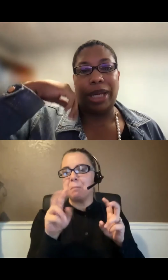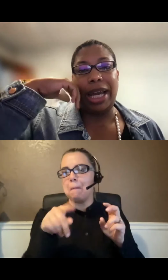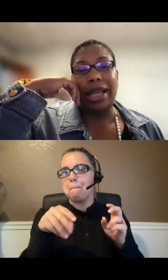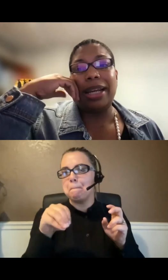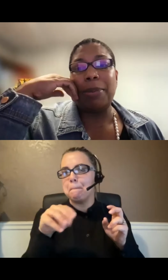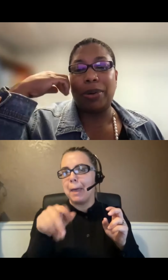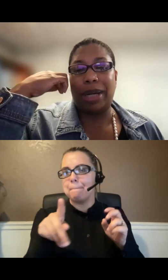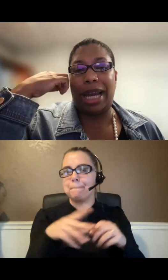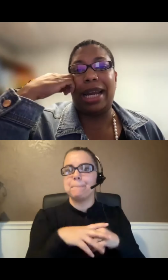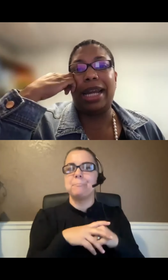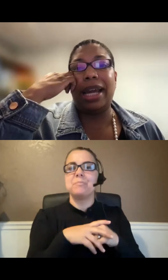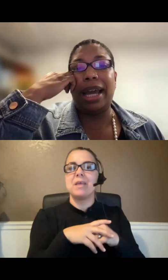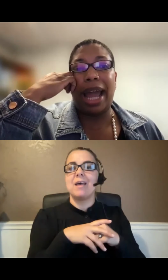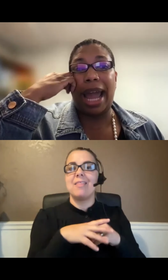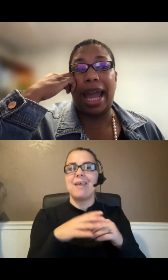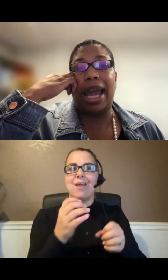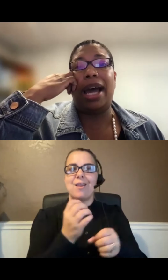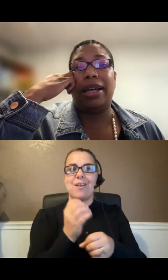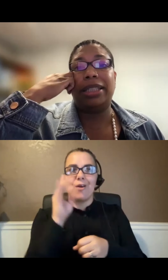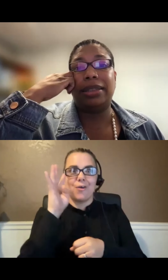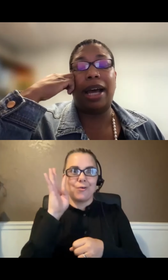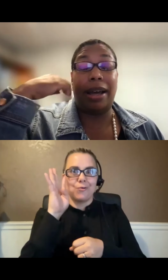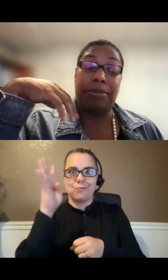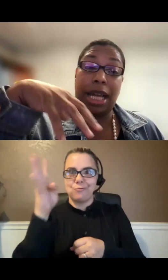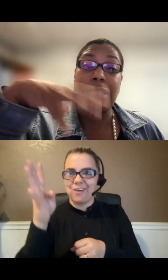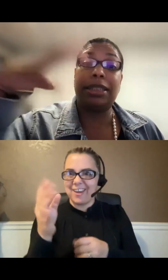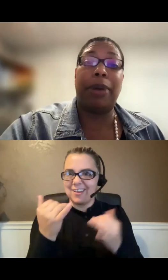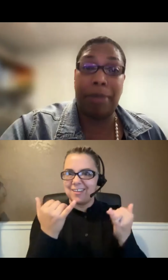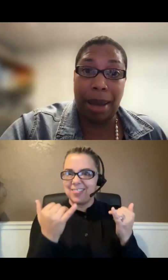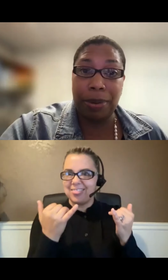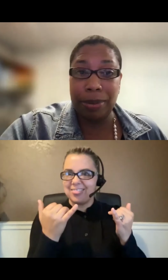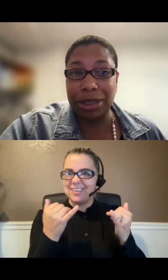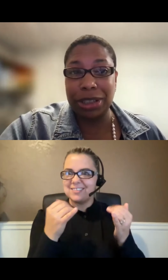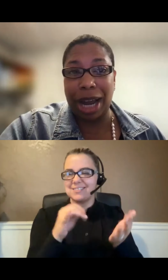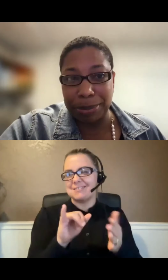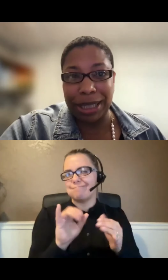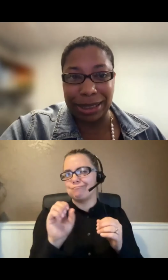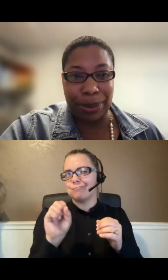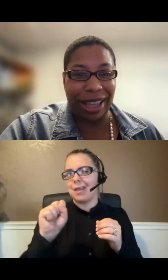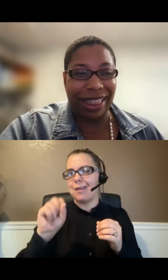We ended up creating a subway map which I am obsessed with.